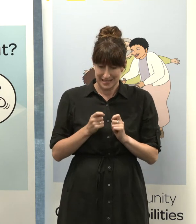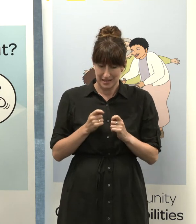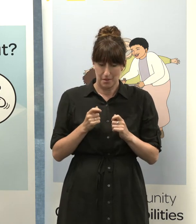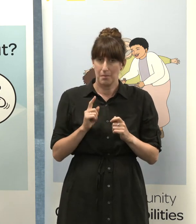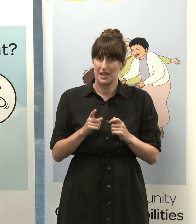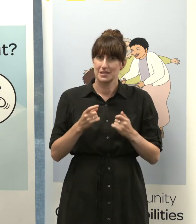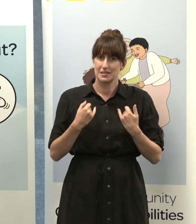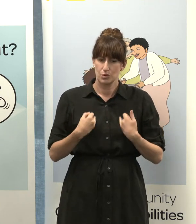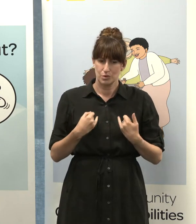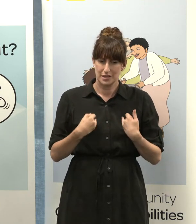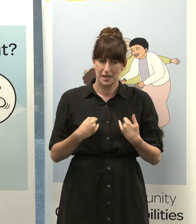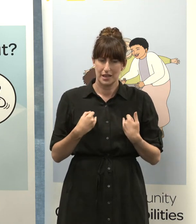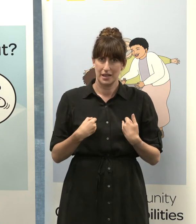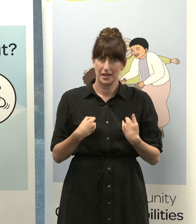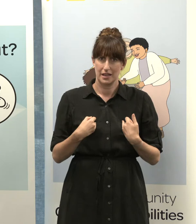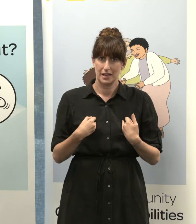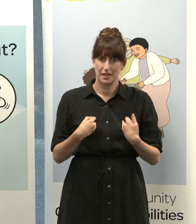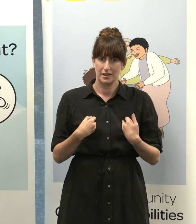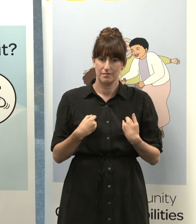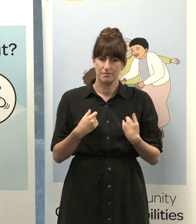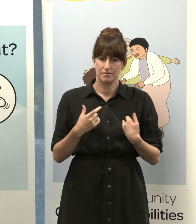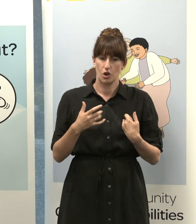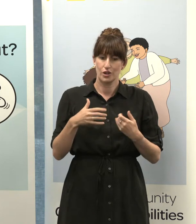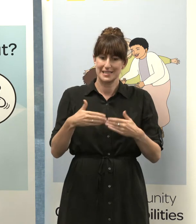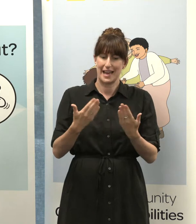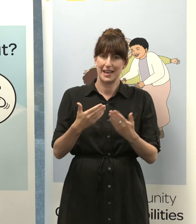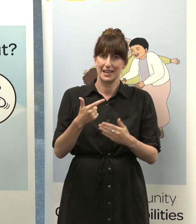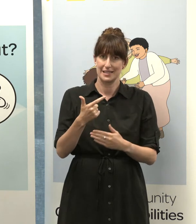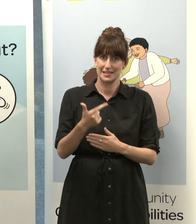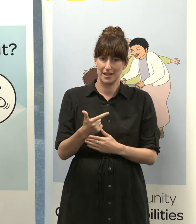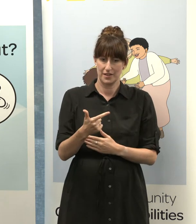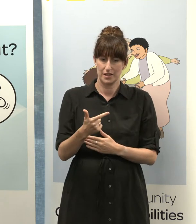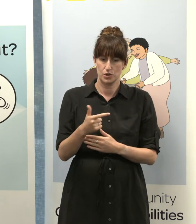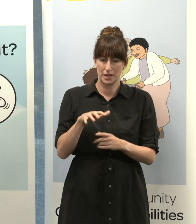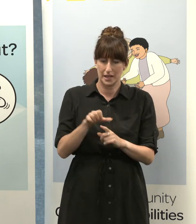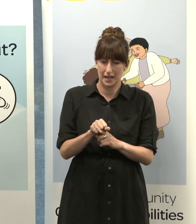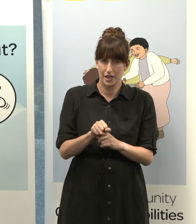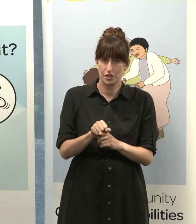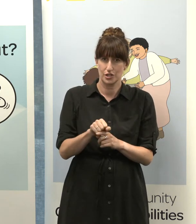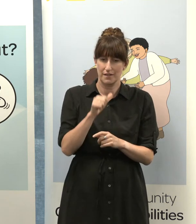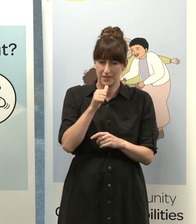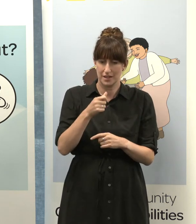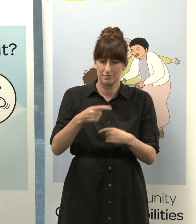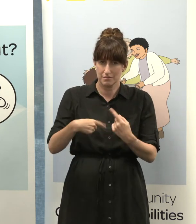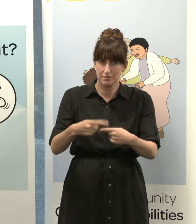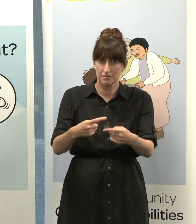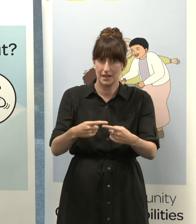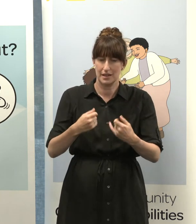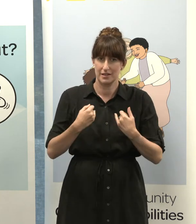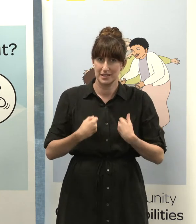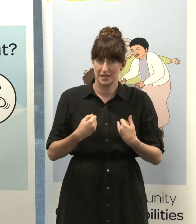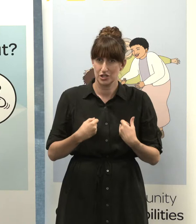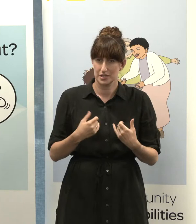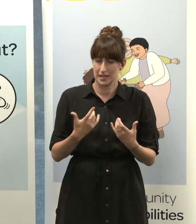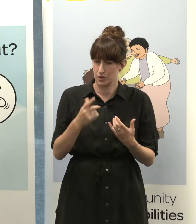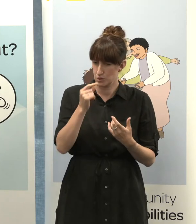might be infectious beyond seven days, so a test on days